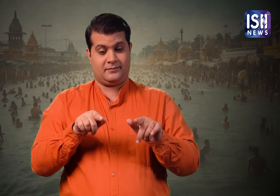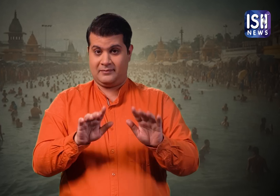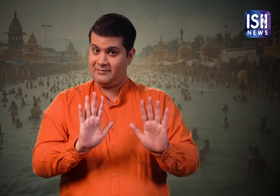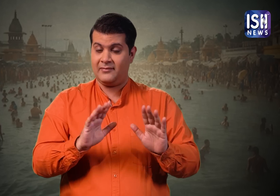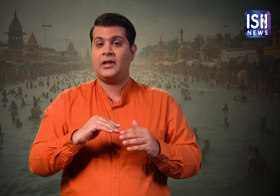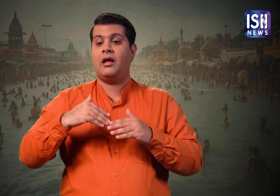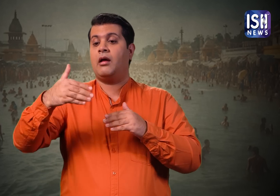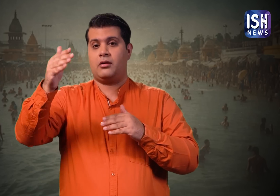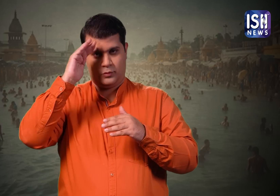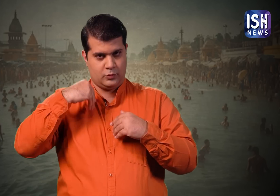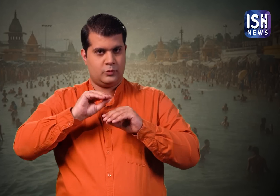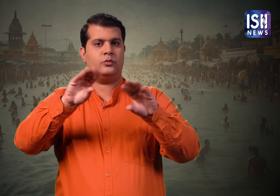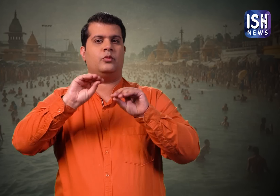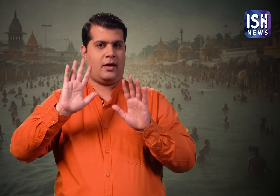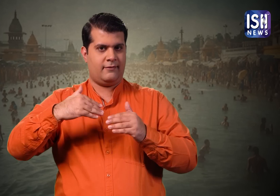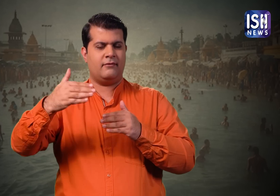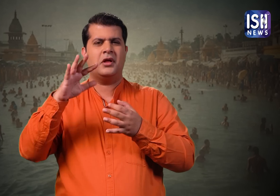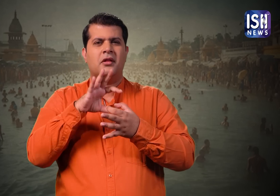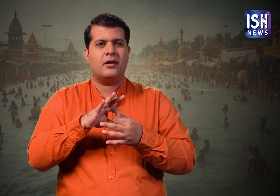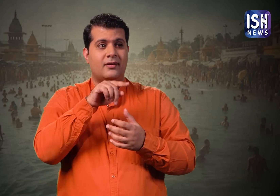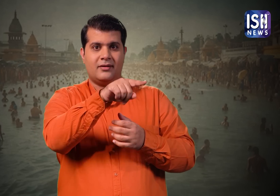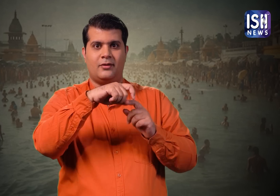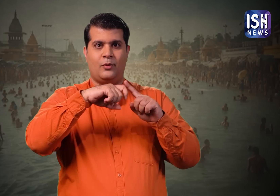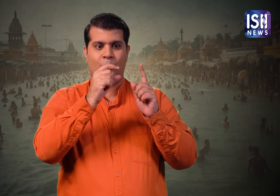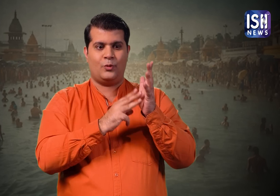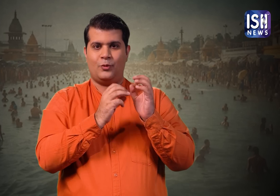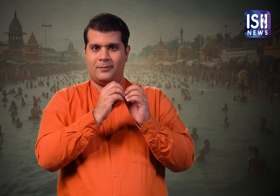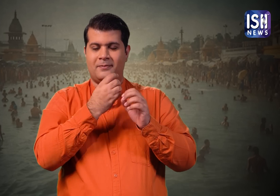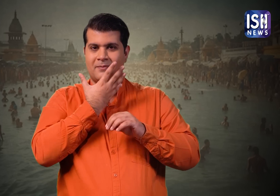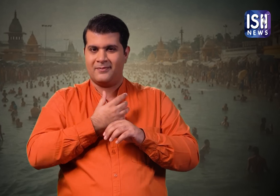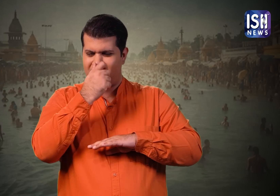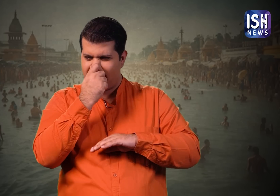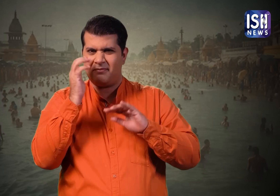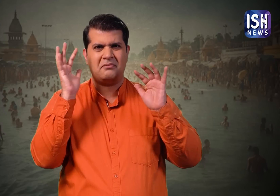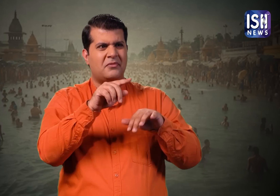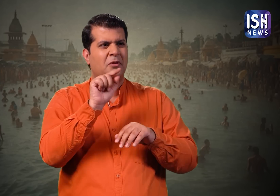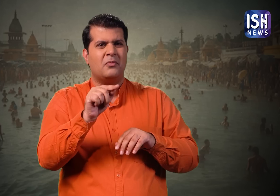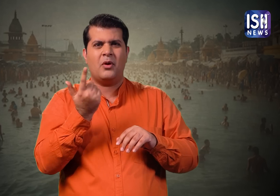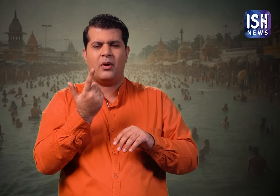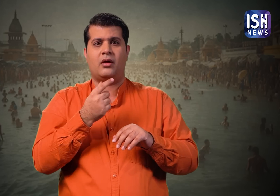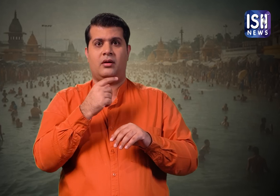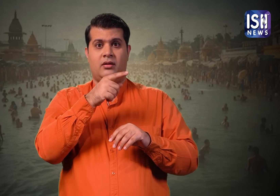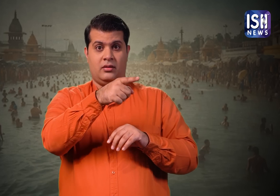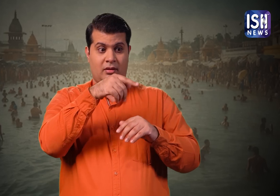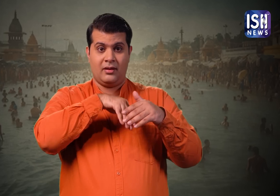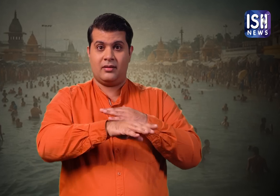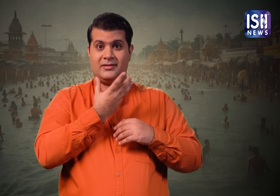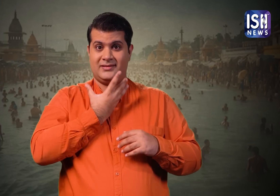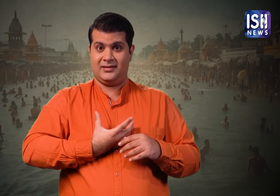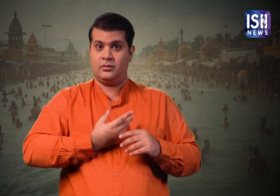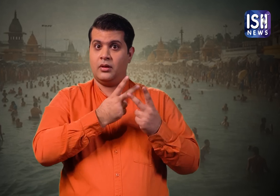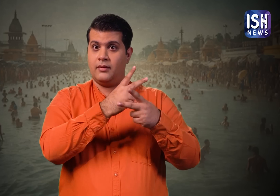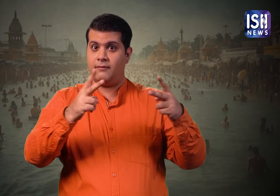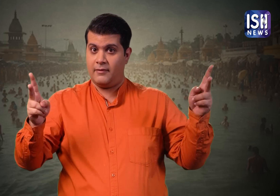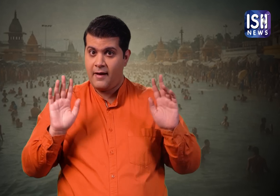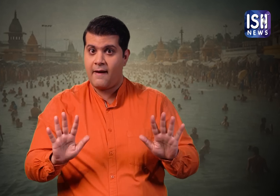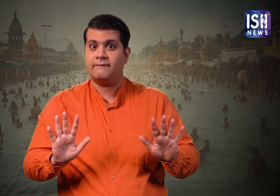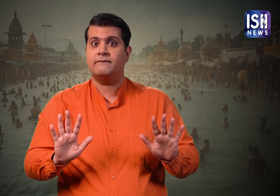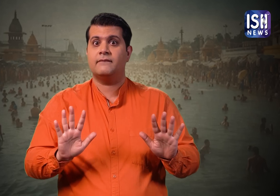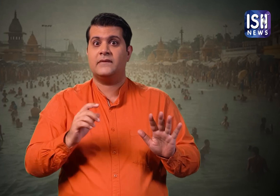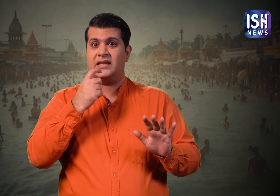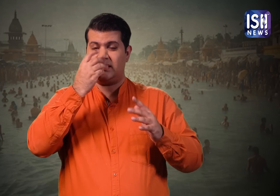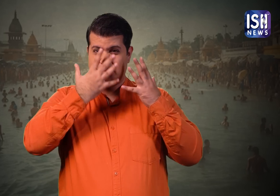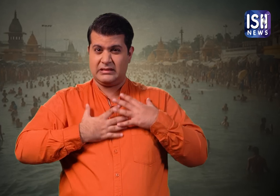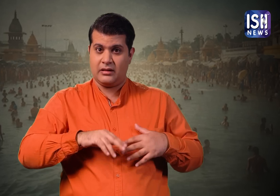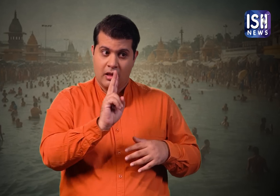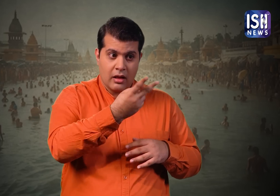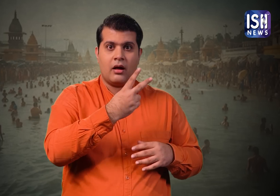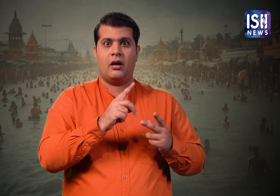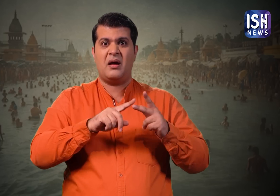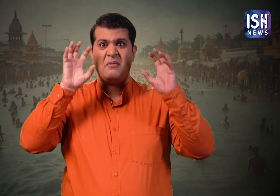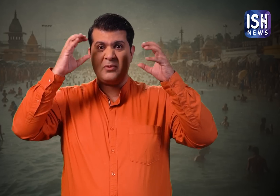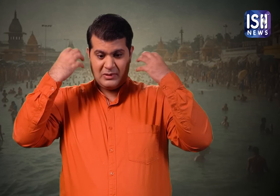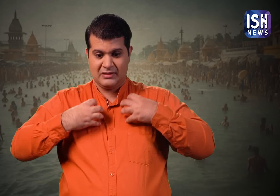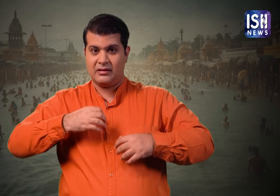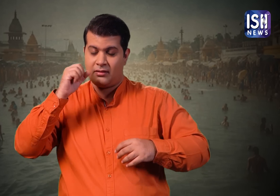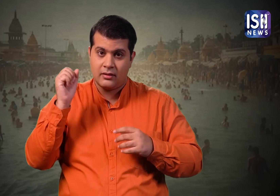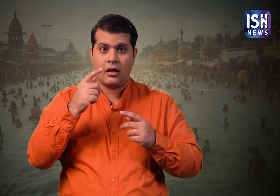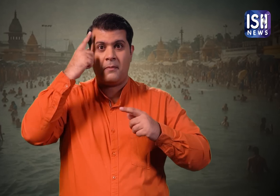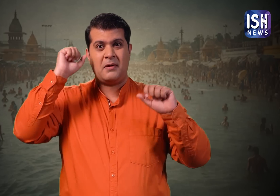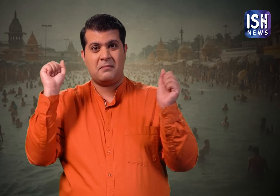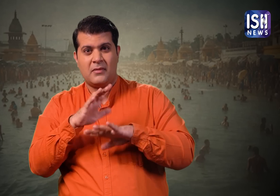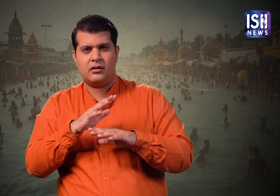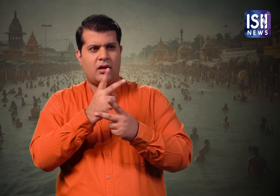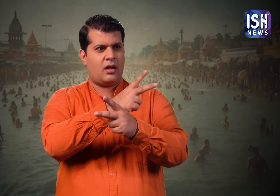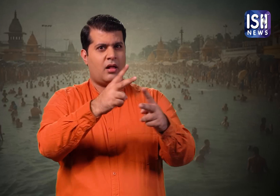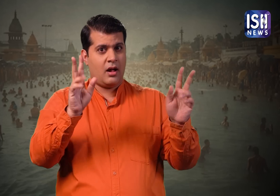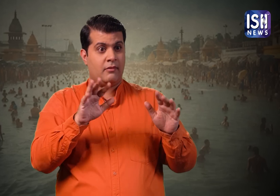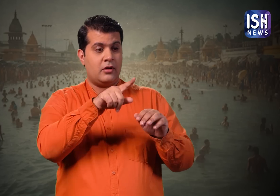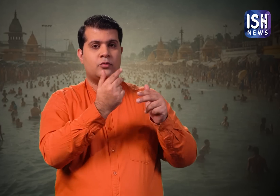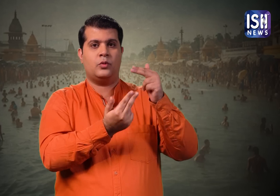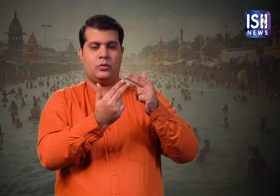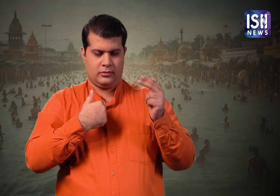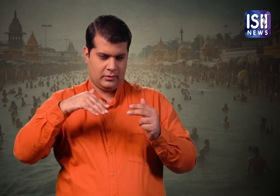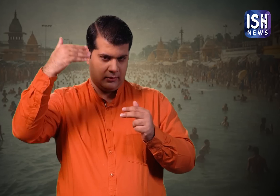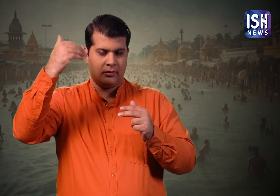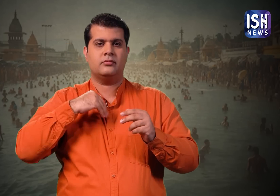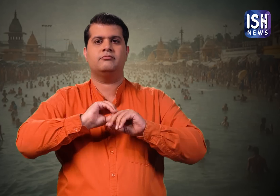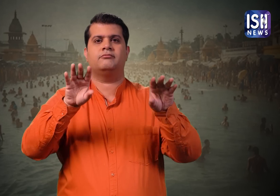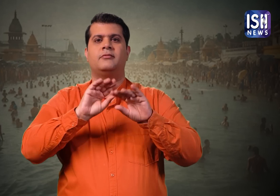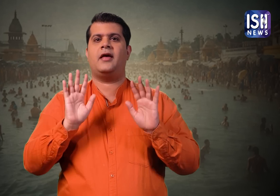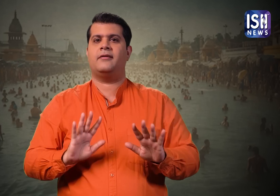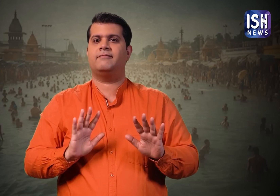Stay tuned for more updates on the Maha Kumbh, including insights into Sadhus, Naga Sadhus, Aghoris, who do black magic and why the Kumbh is so important for them!